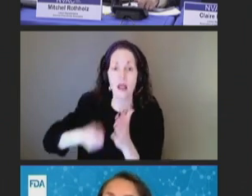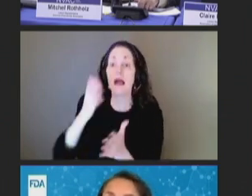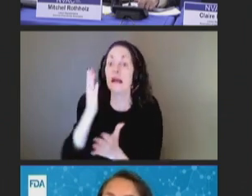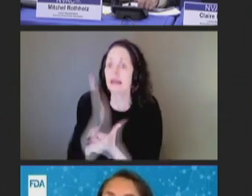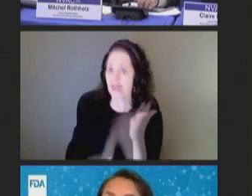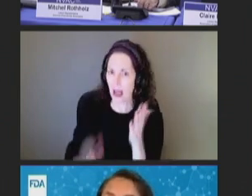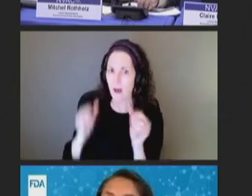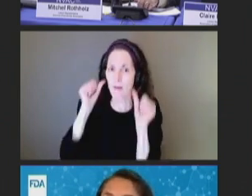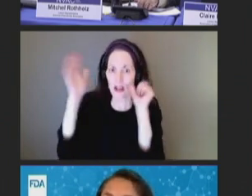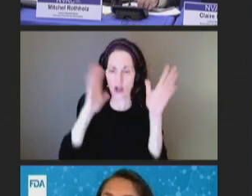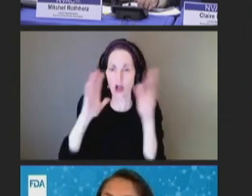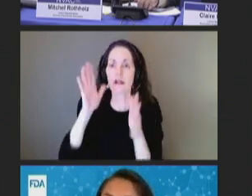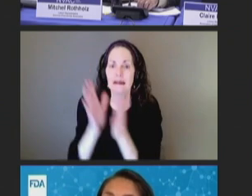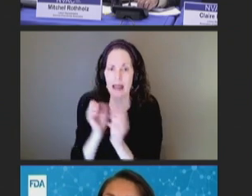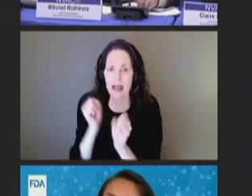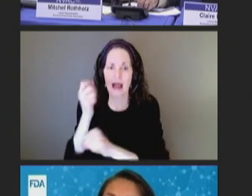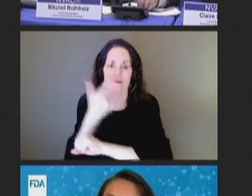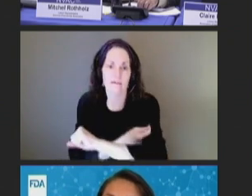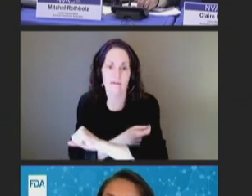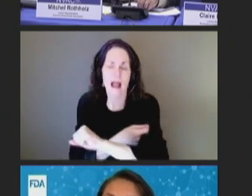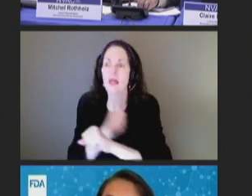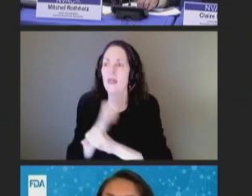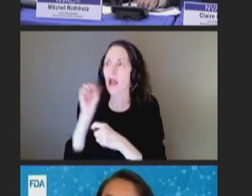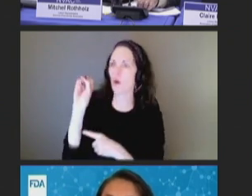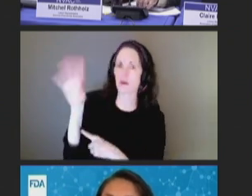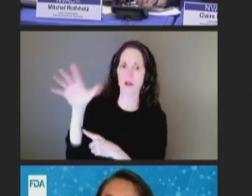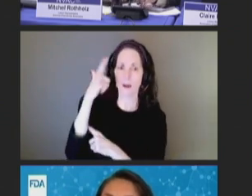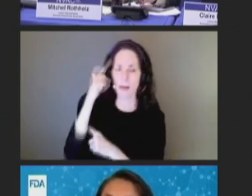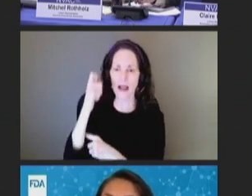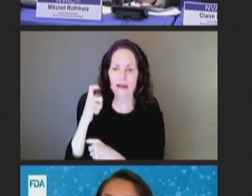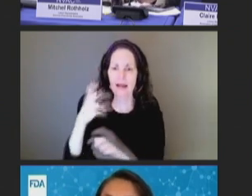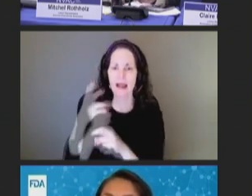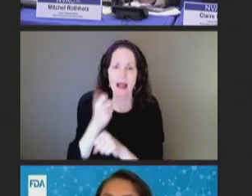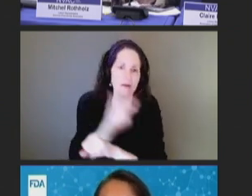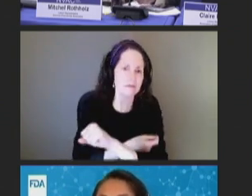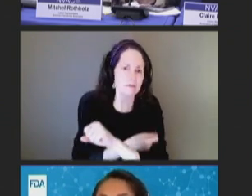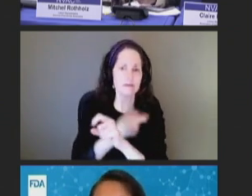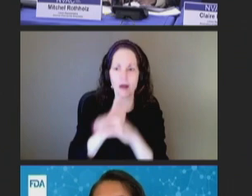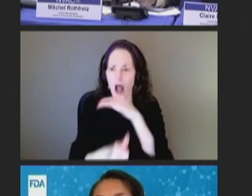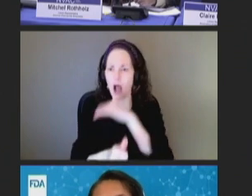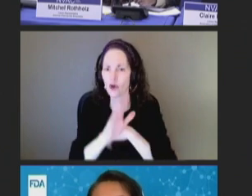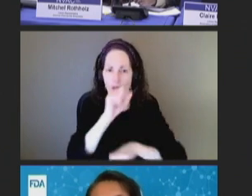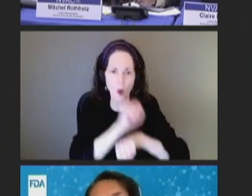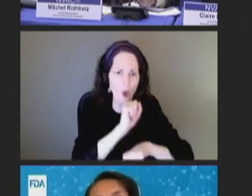claim is not submitted because they're getting vaccinated for work or for some other resource.